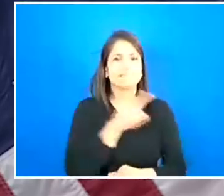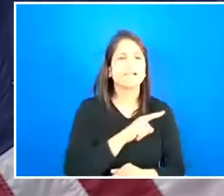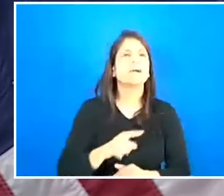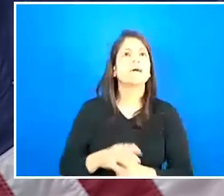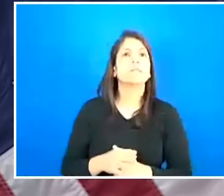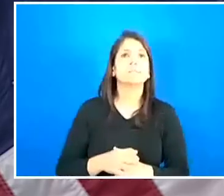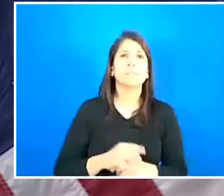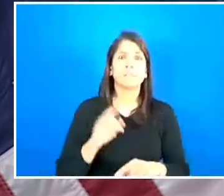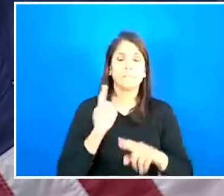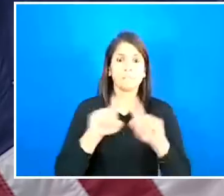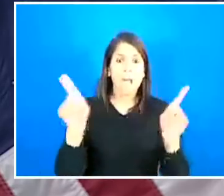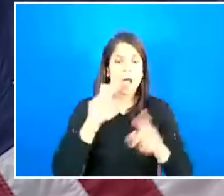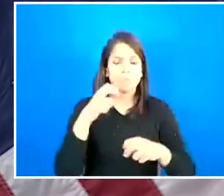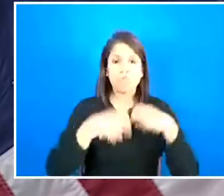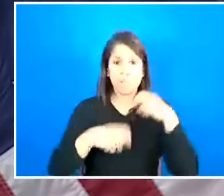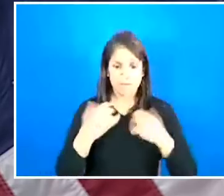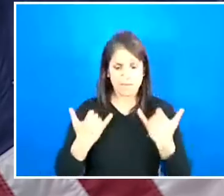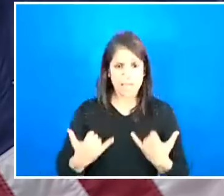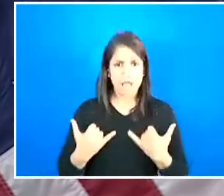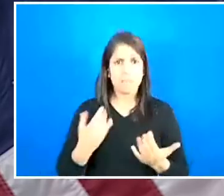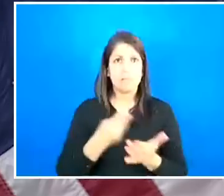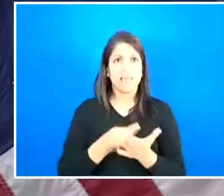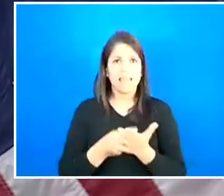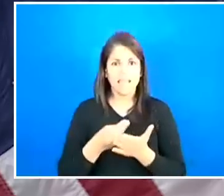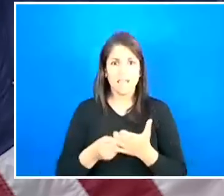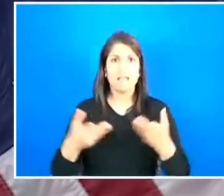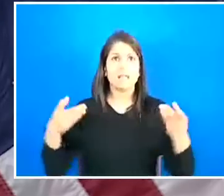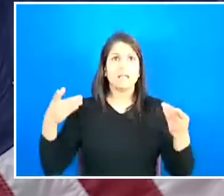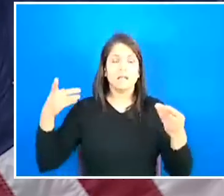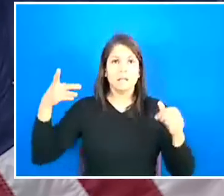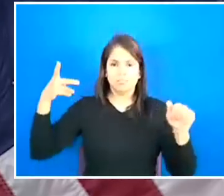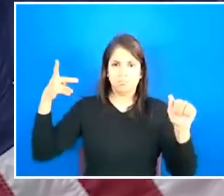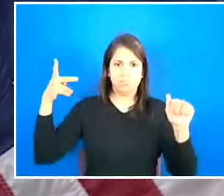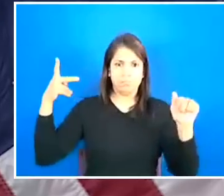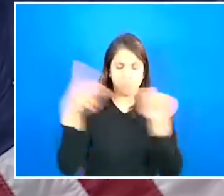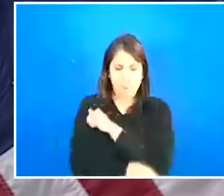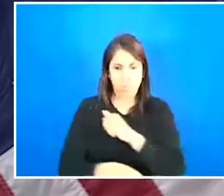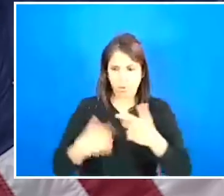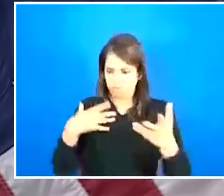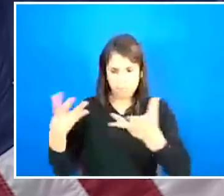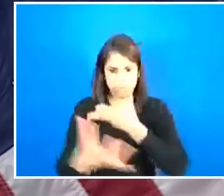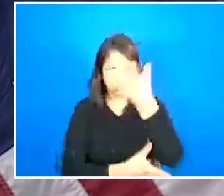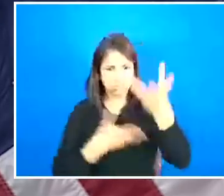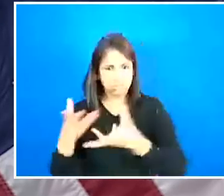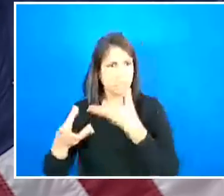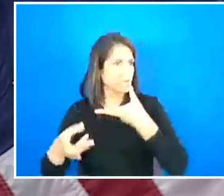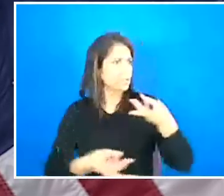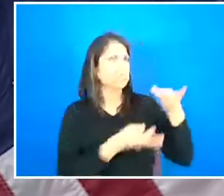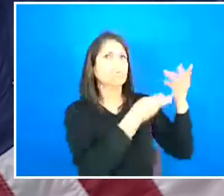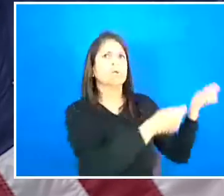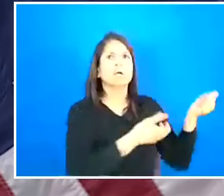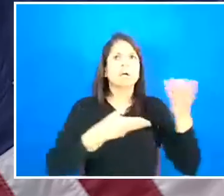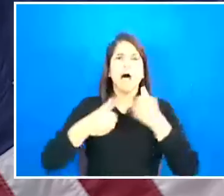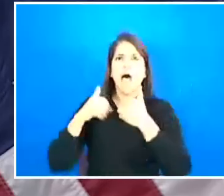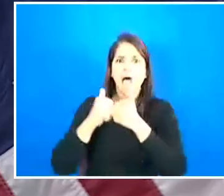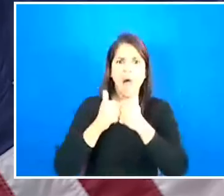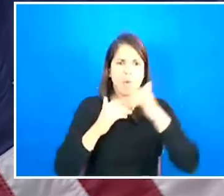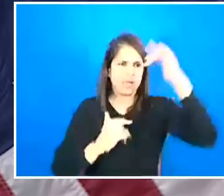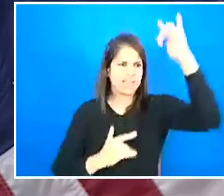THE BUDGET DYNAMICS, WE WERE DEALING WITH SUDDENLY A MASSIVE BUDGET GAP. WE WERE DEALING